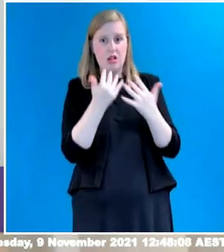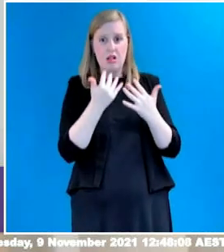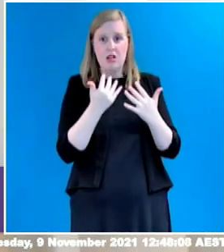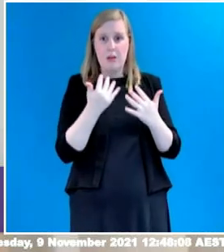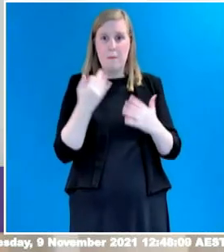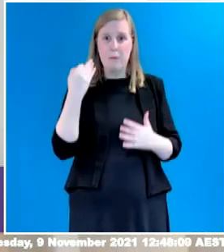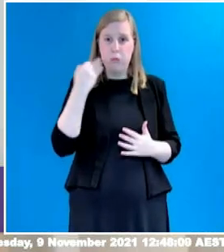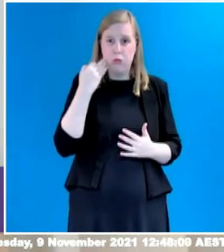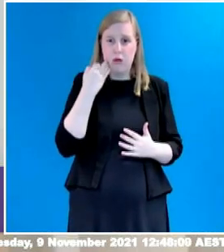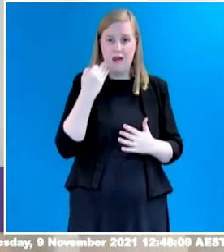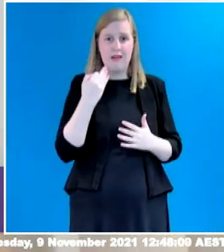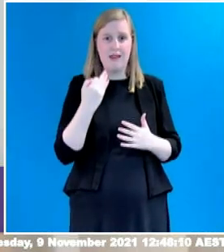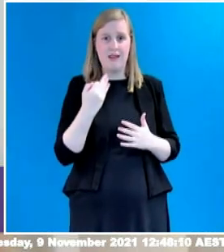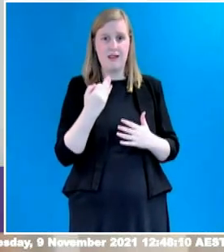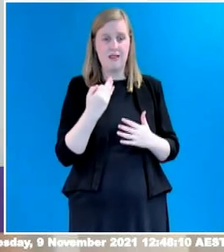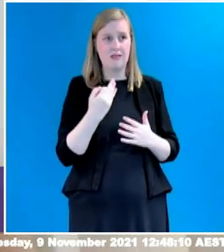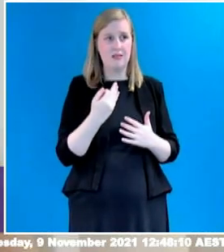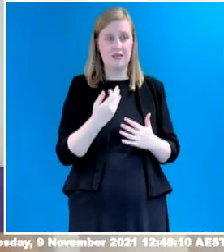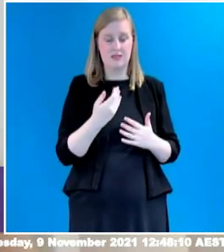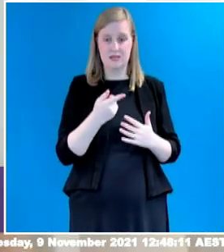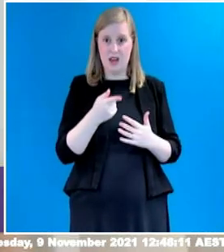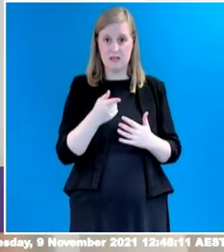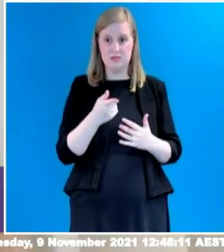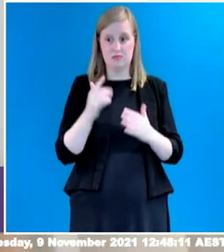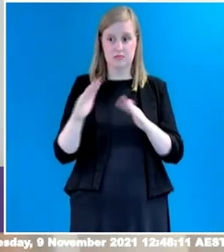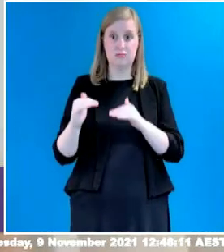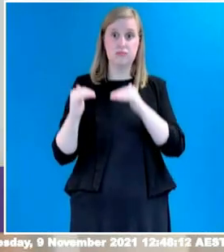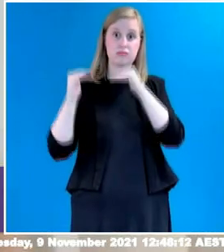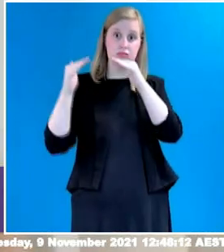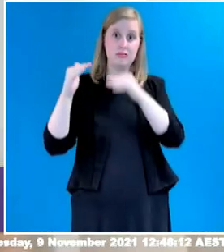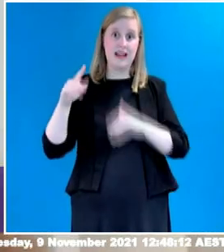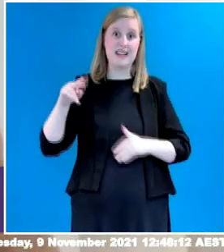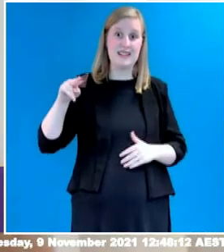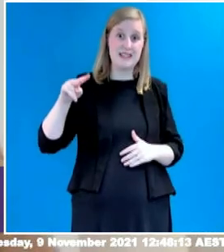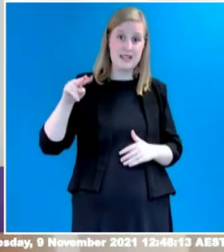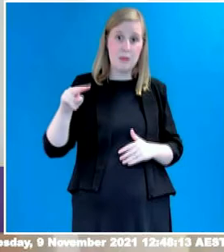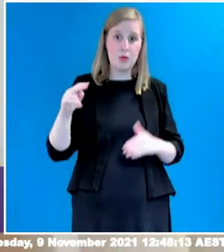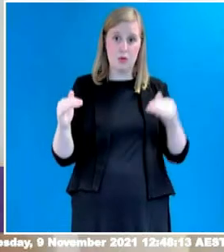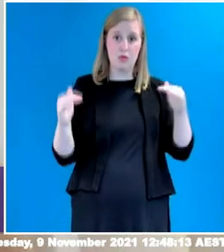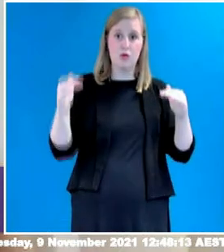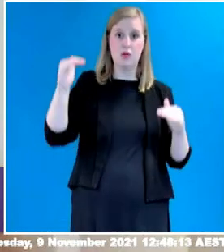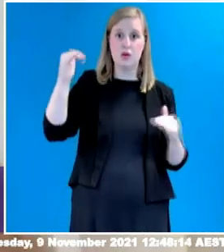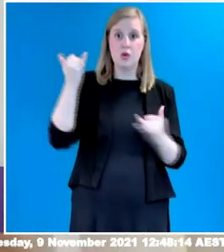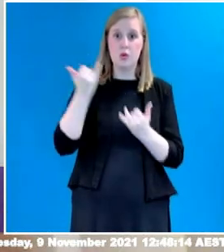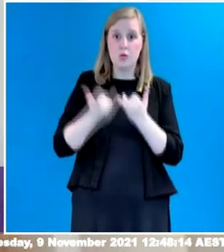where their inhouse surveys are done anonymously, they have identified three